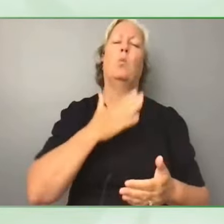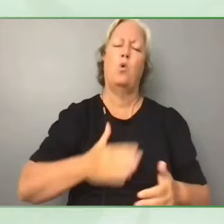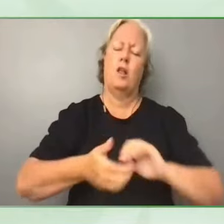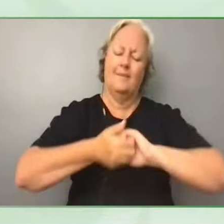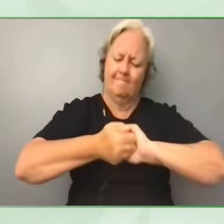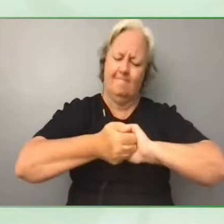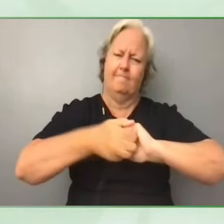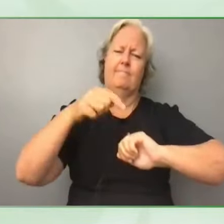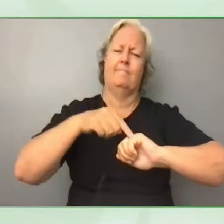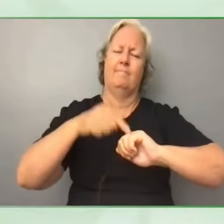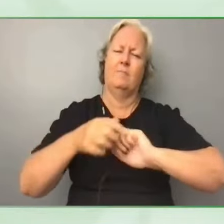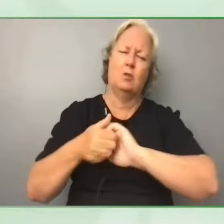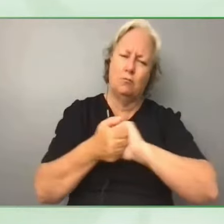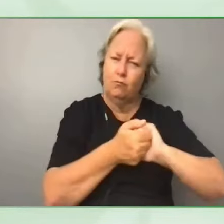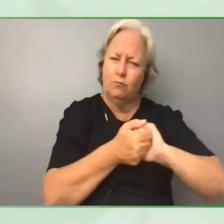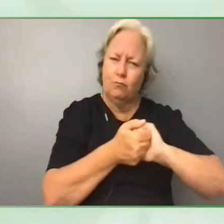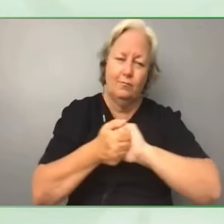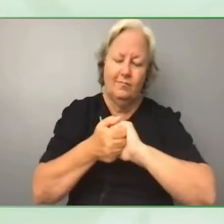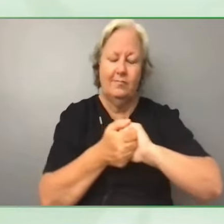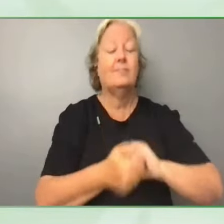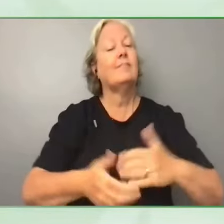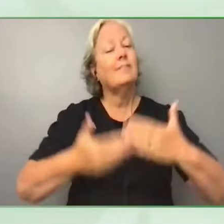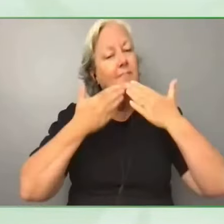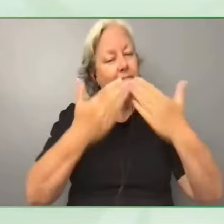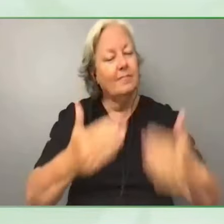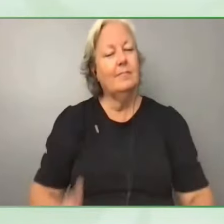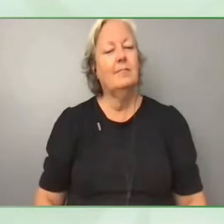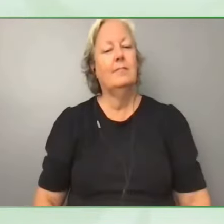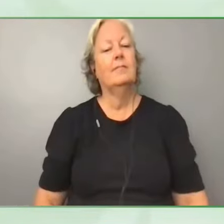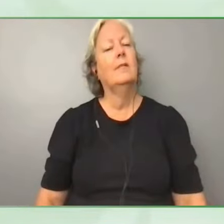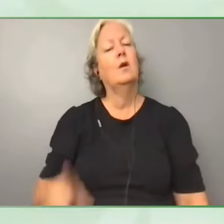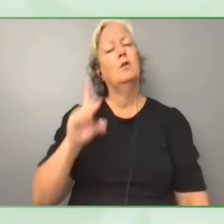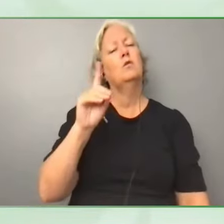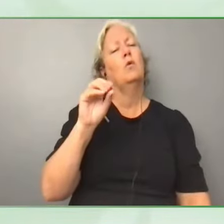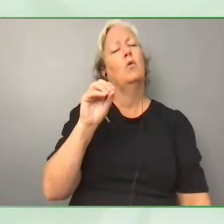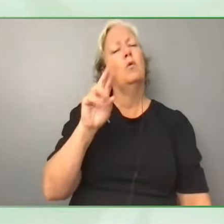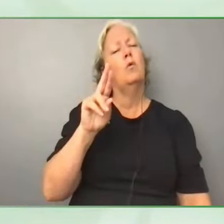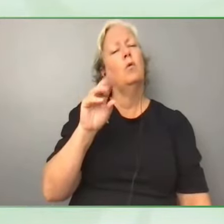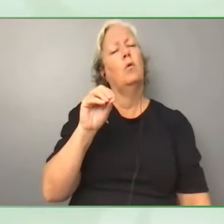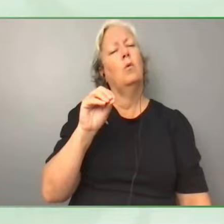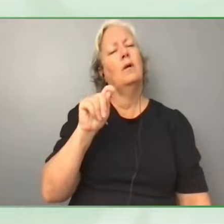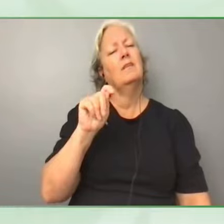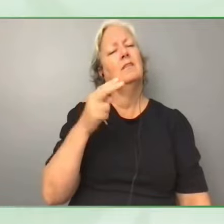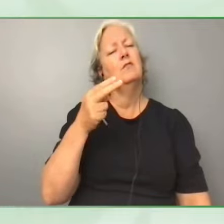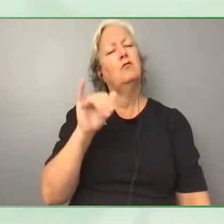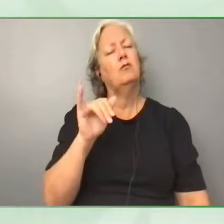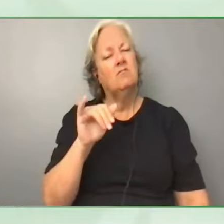Thank you very much full stop Dorothy, your game changing